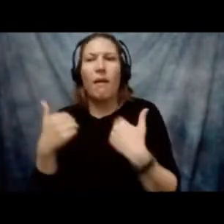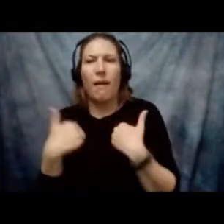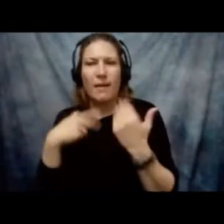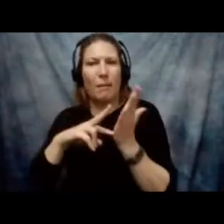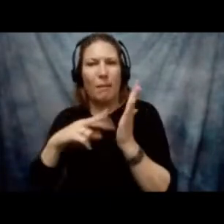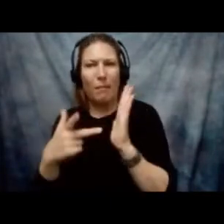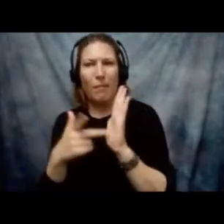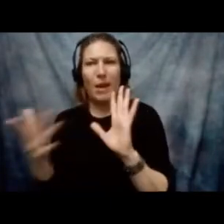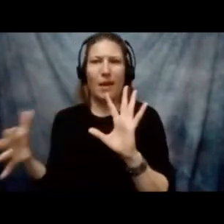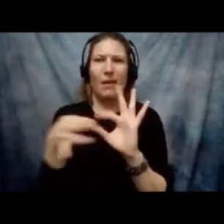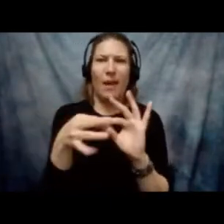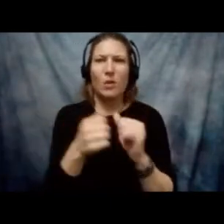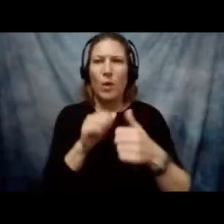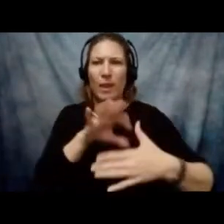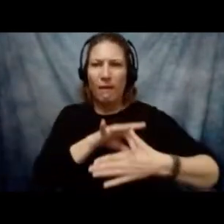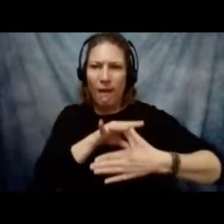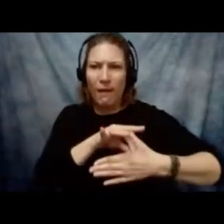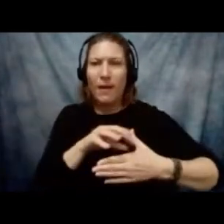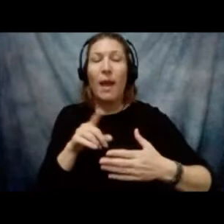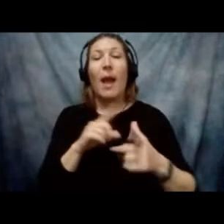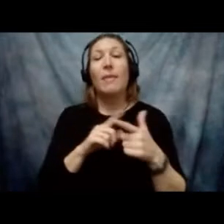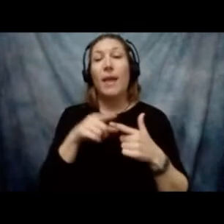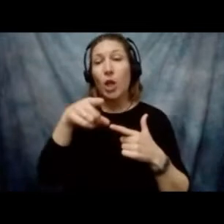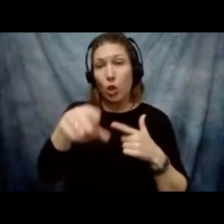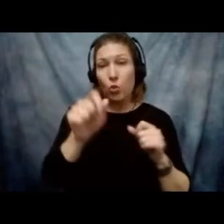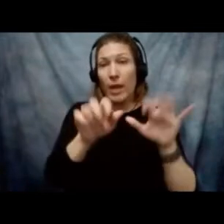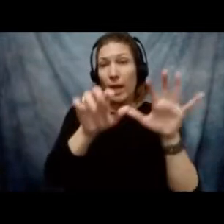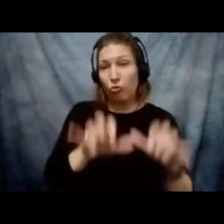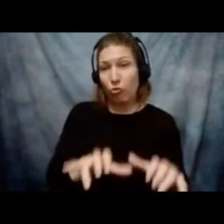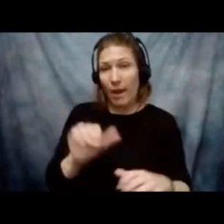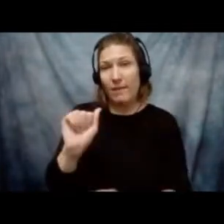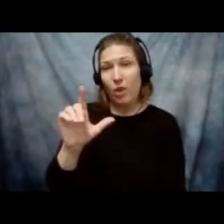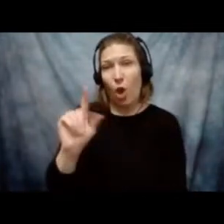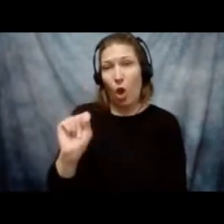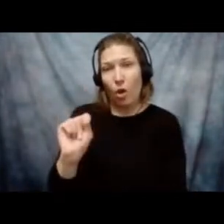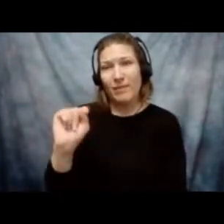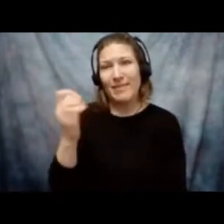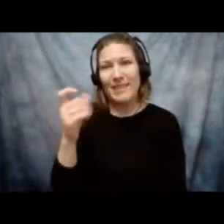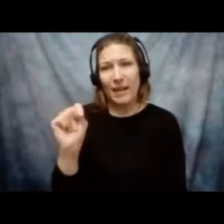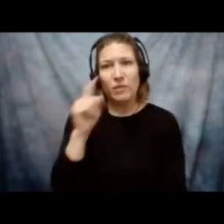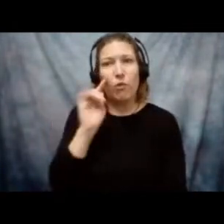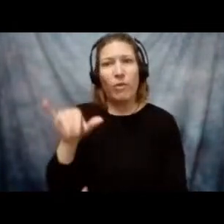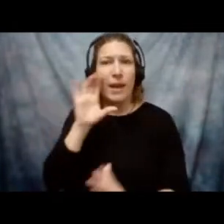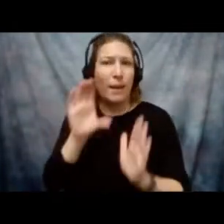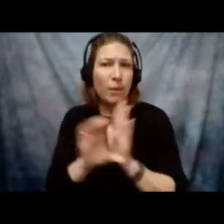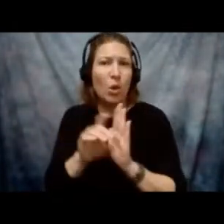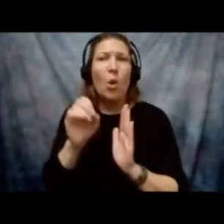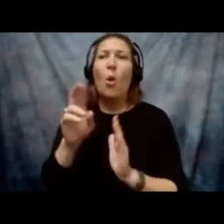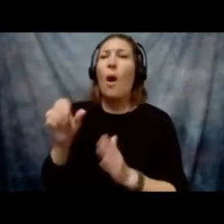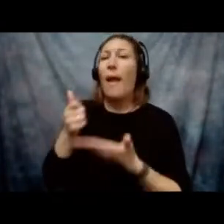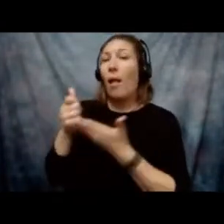matter experts or other people that are part of the project write good alt text um if you just